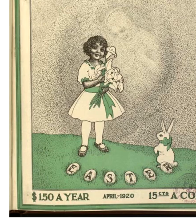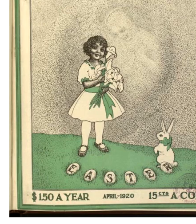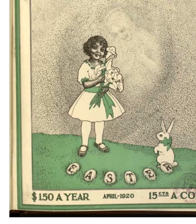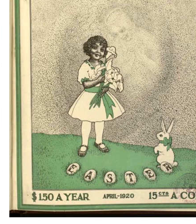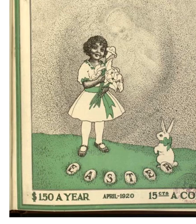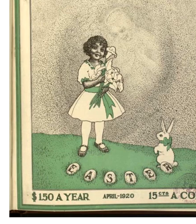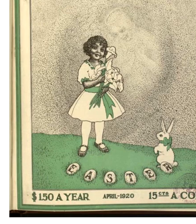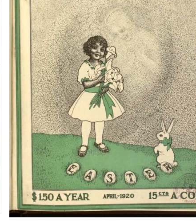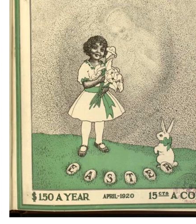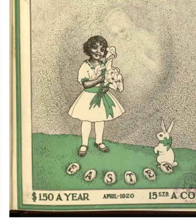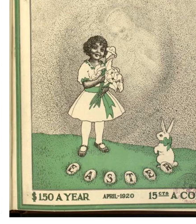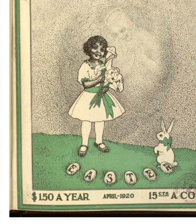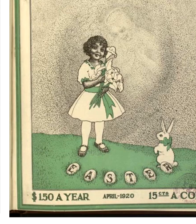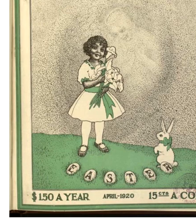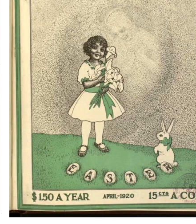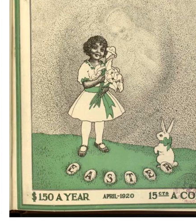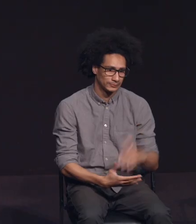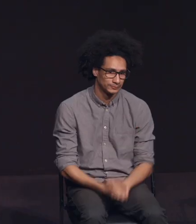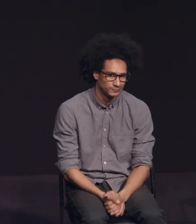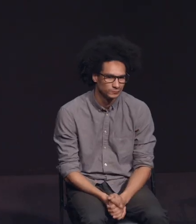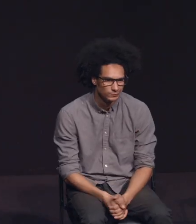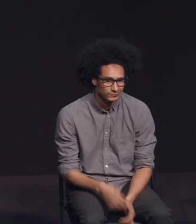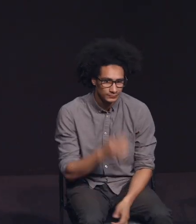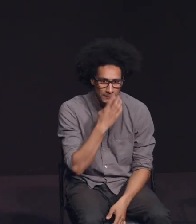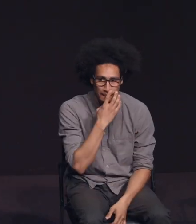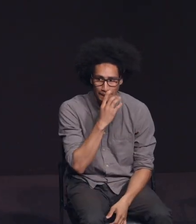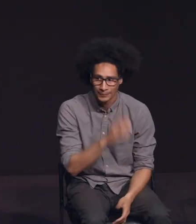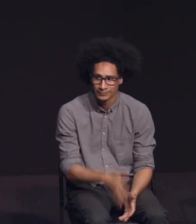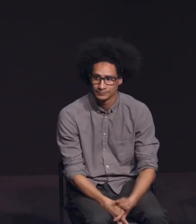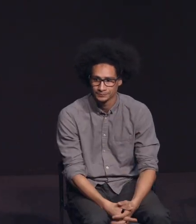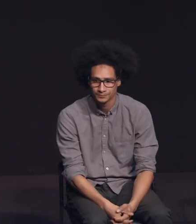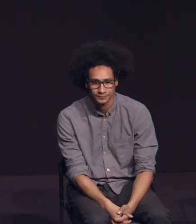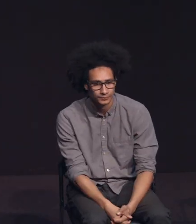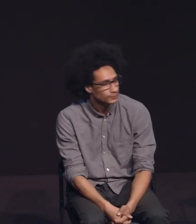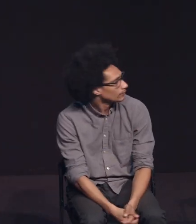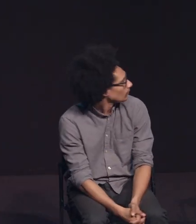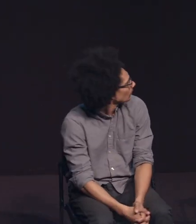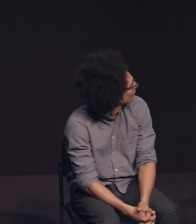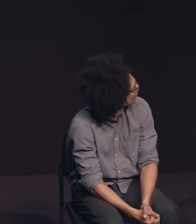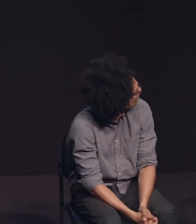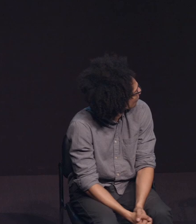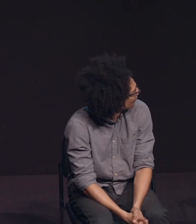happening in--you know, for quite a while now, the idea of